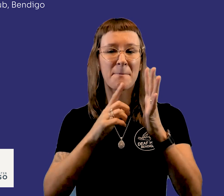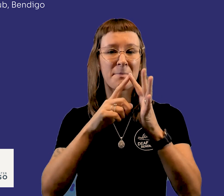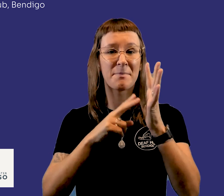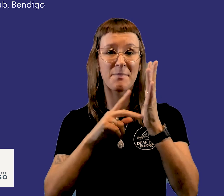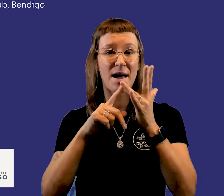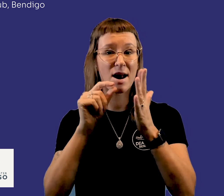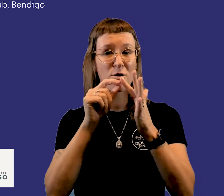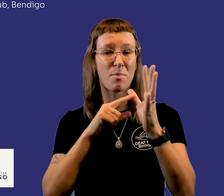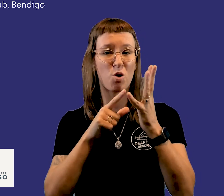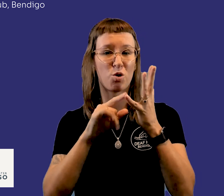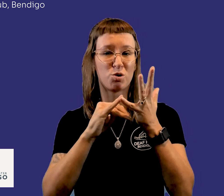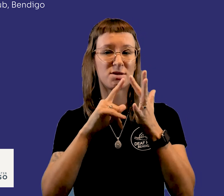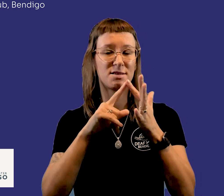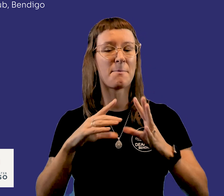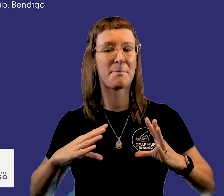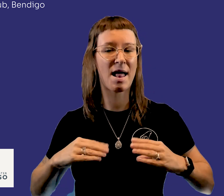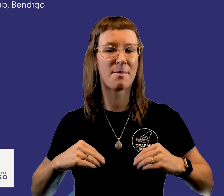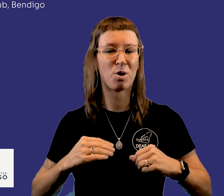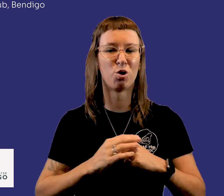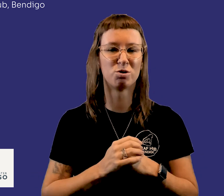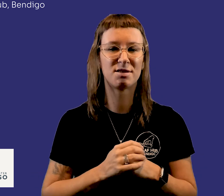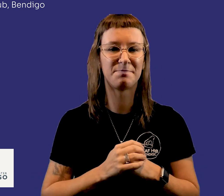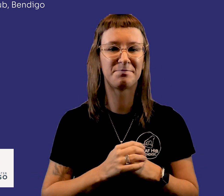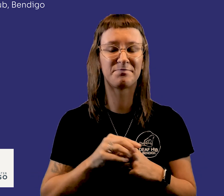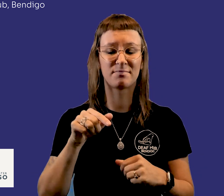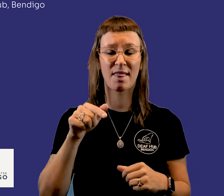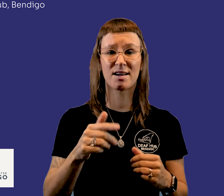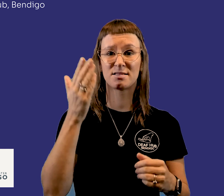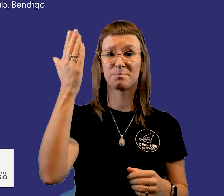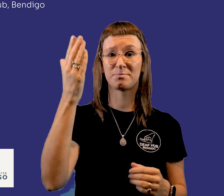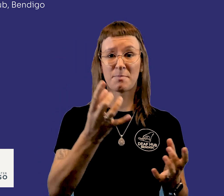This presentation has been prepared and is presented by the health promotion team at Women's